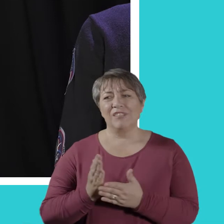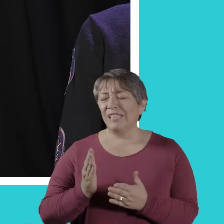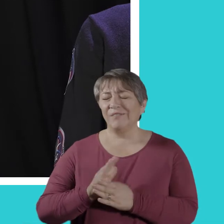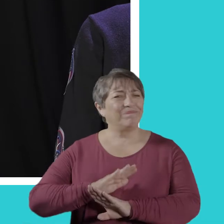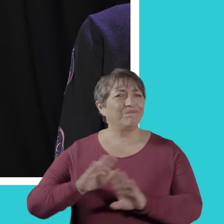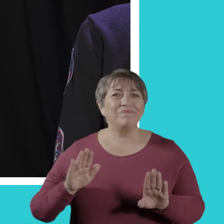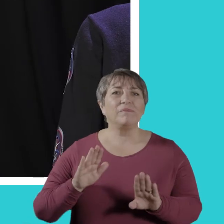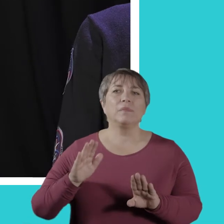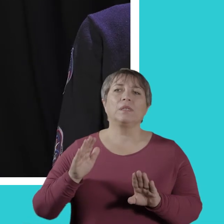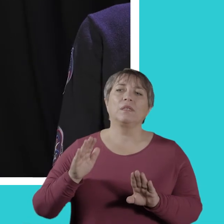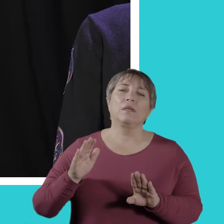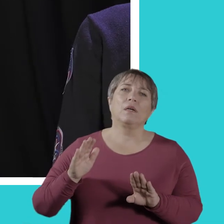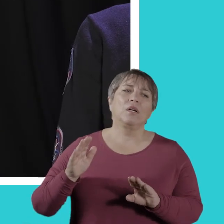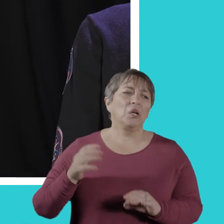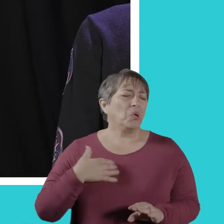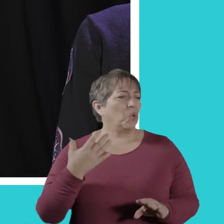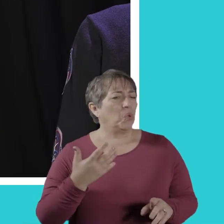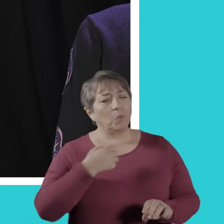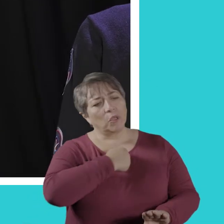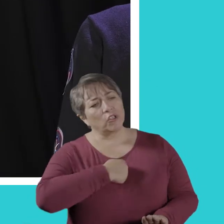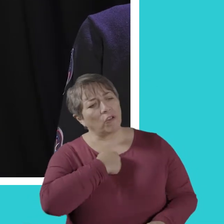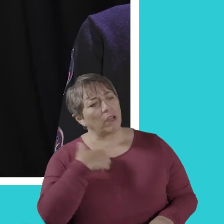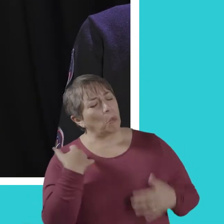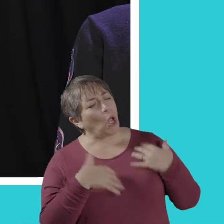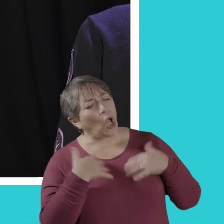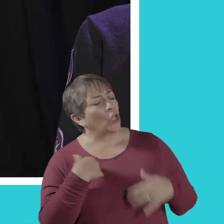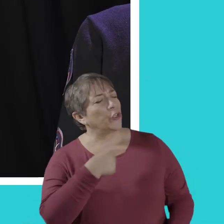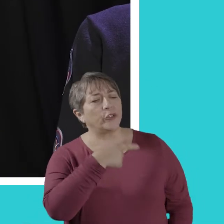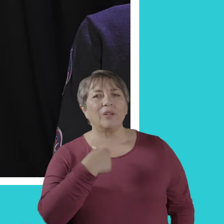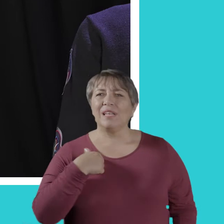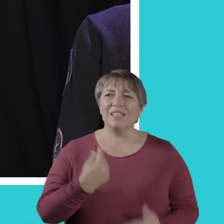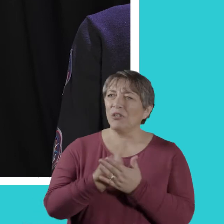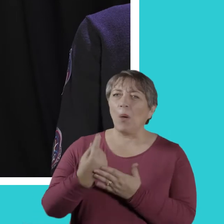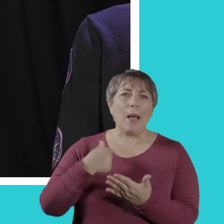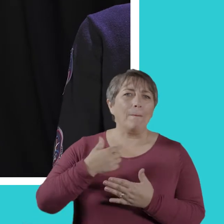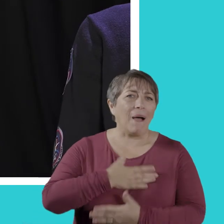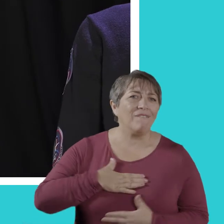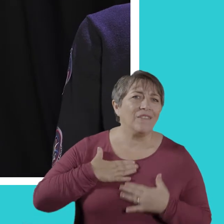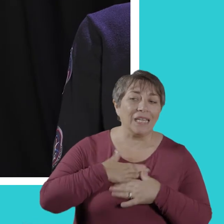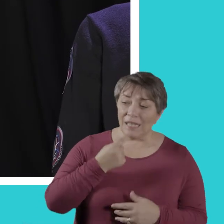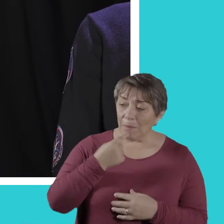always oh yes you're so aggressive oh we're so sorry you hurt your feelings. It's like it's not about my feelings. I'm telling you what you're doing is wrong and it's